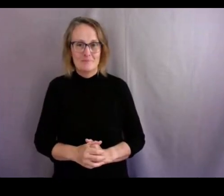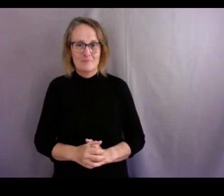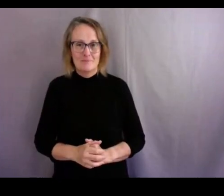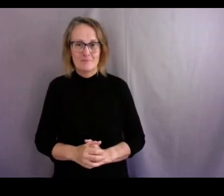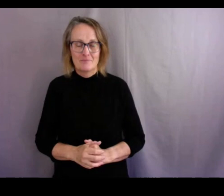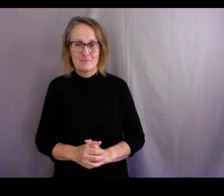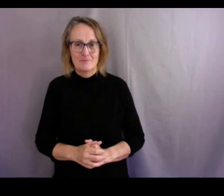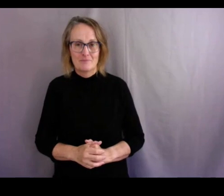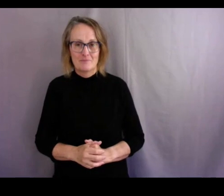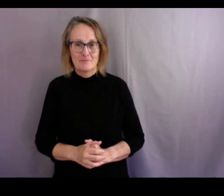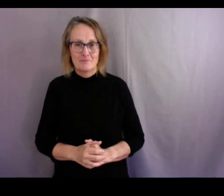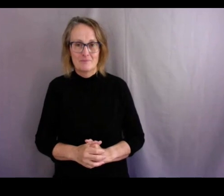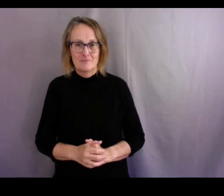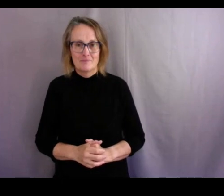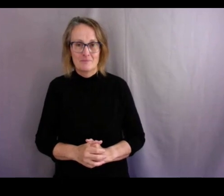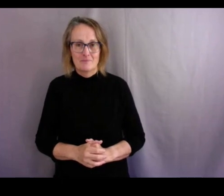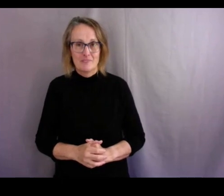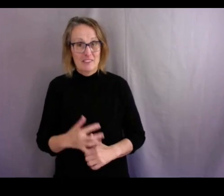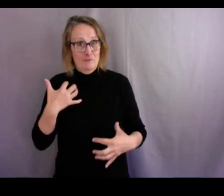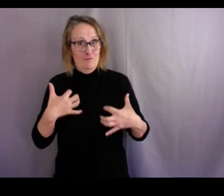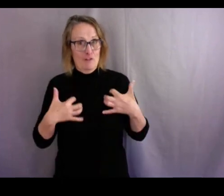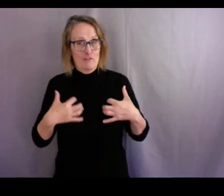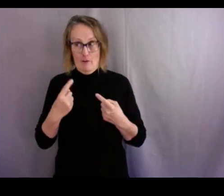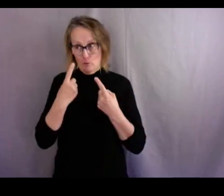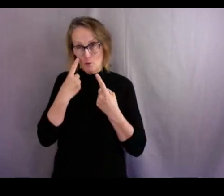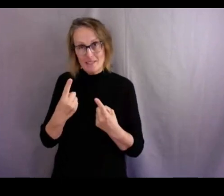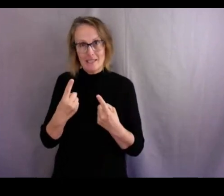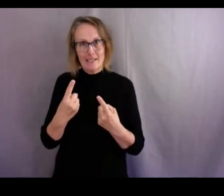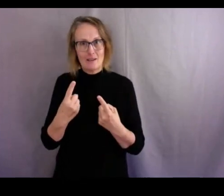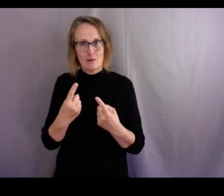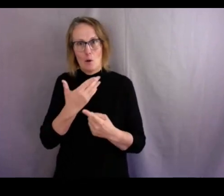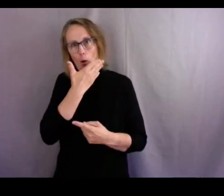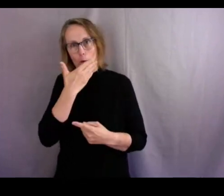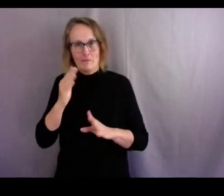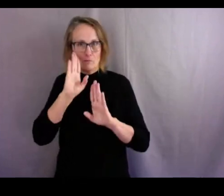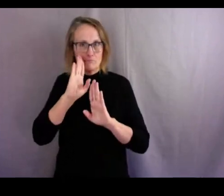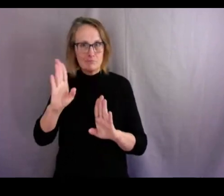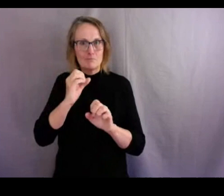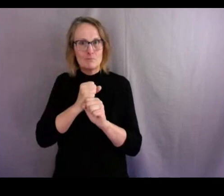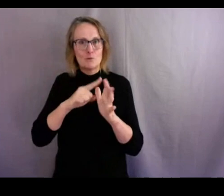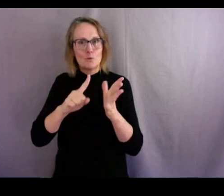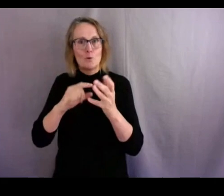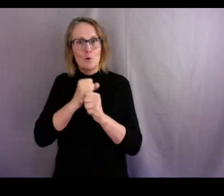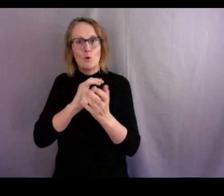and to witness an extraordinary Gauguin exhibition and the equally extraordinary